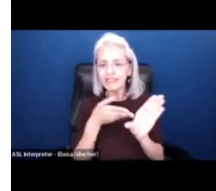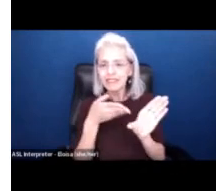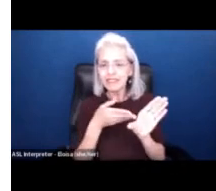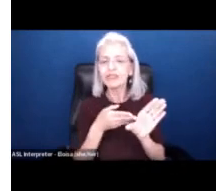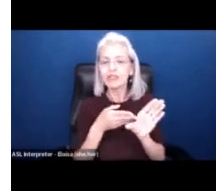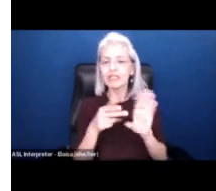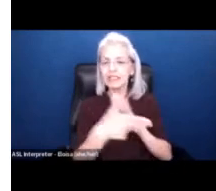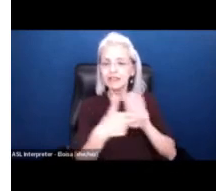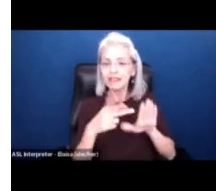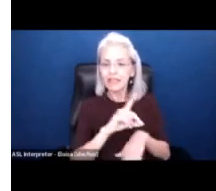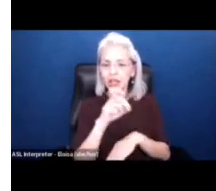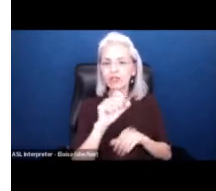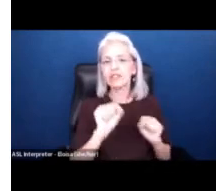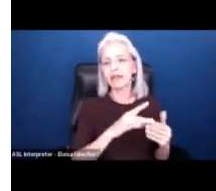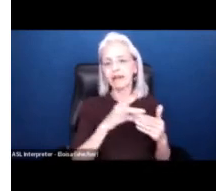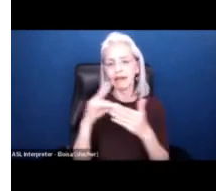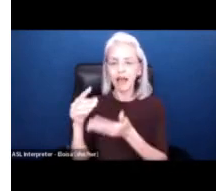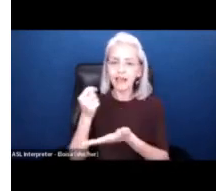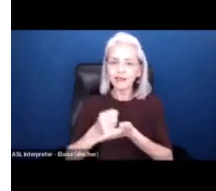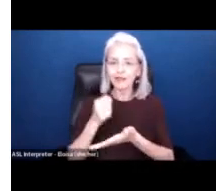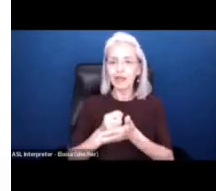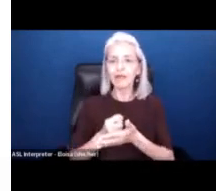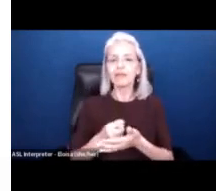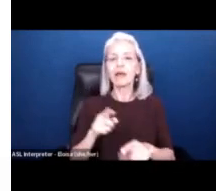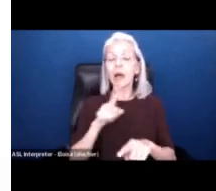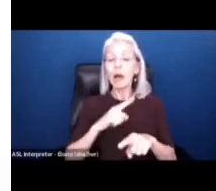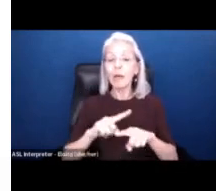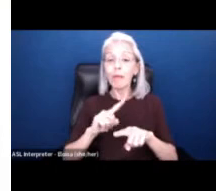treatments and tailor the treatments that that particular